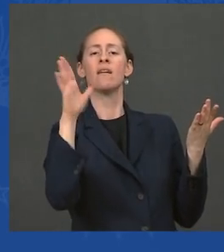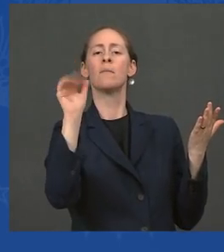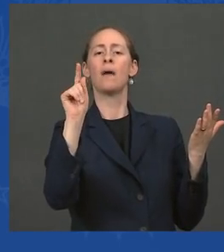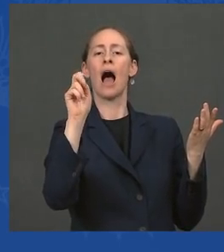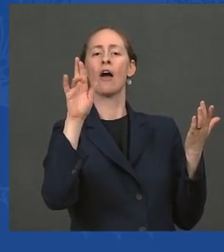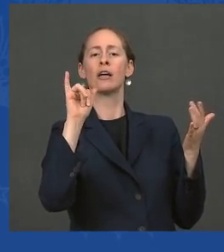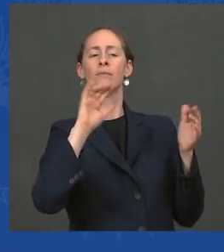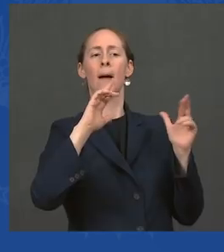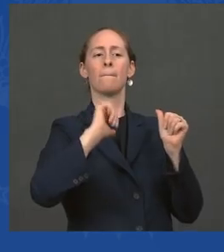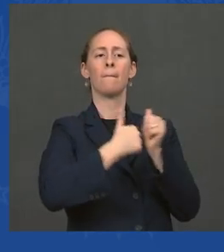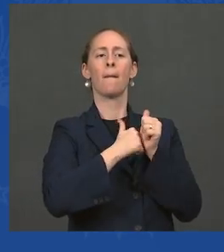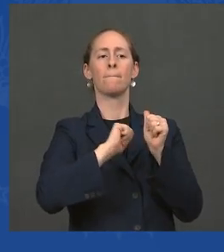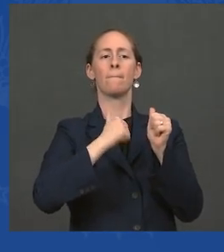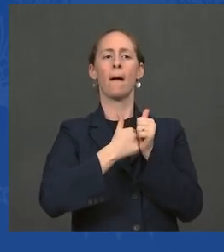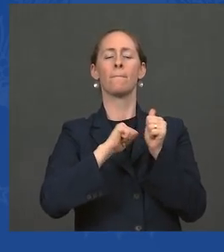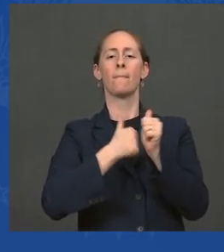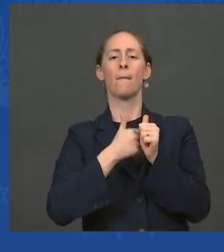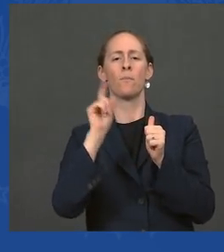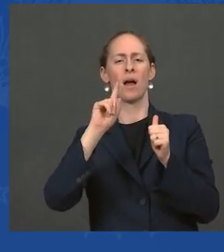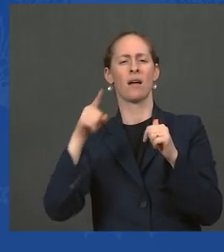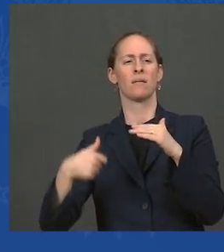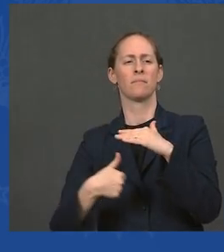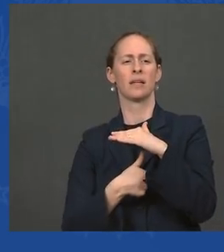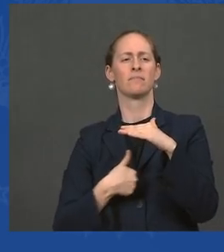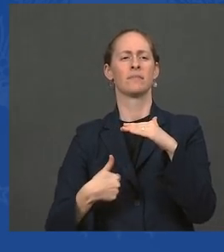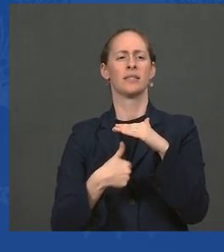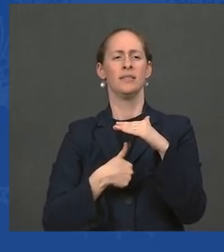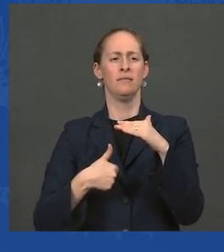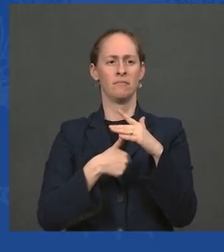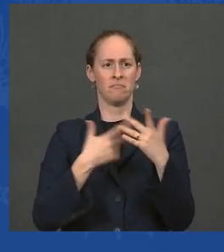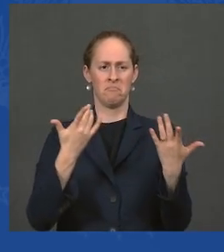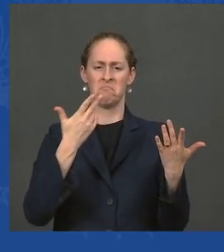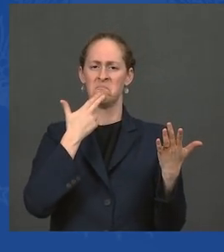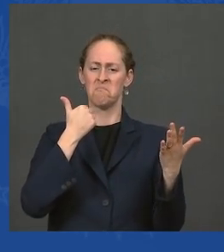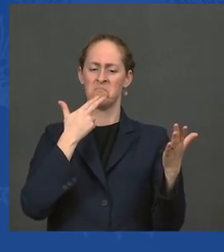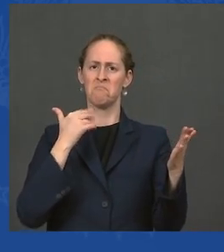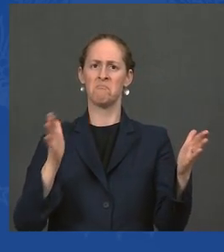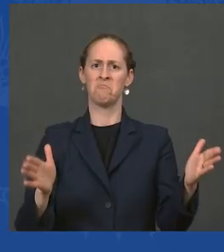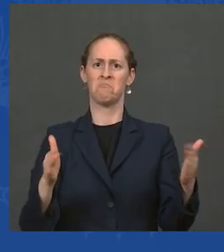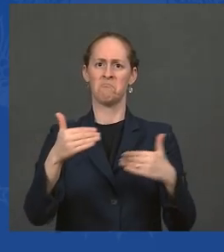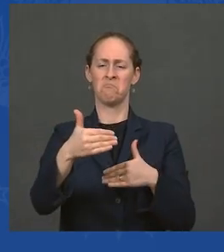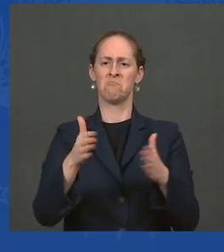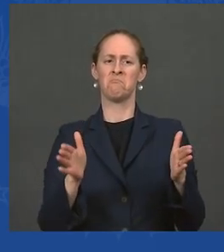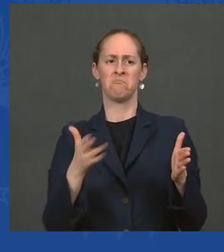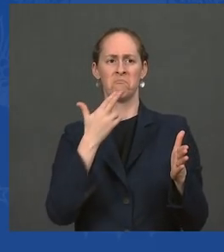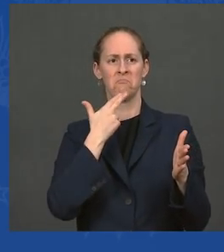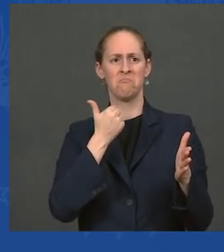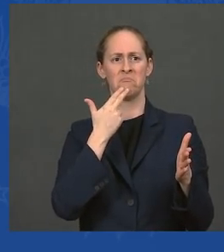about the size of the width of this podium and about that thick, that keep you going for seven days.